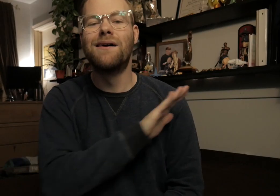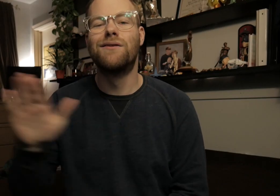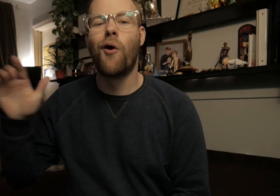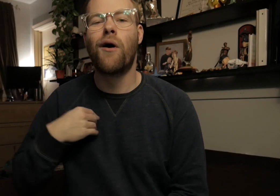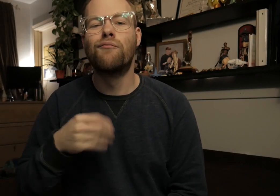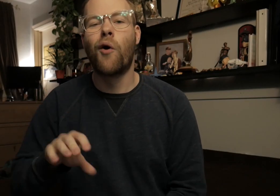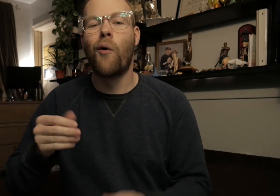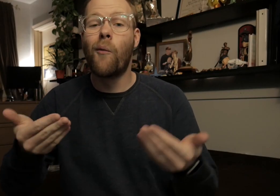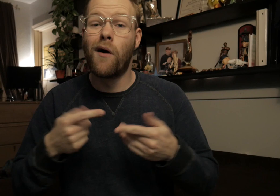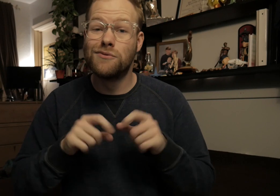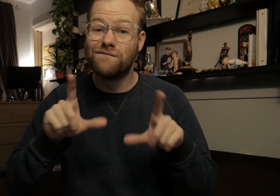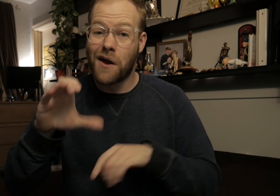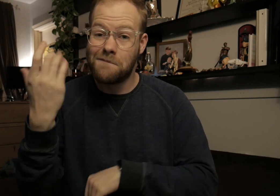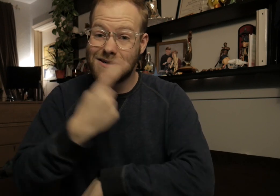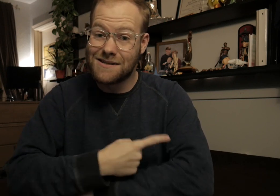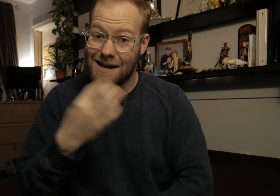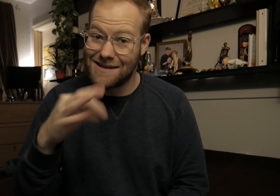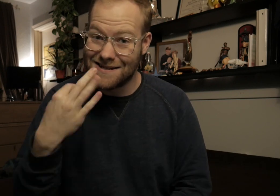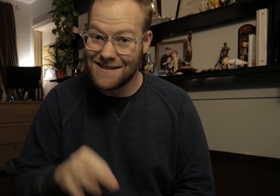Hello, I'm Rogan and welcome to Vlogmas day 19.